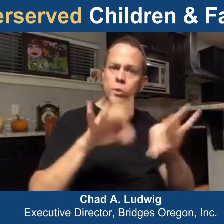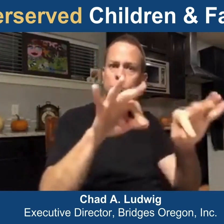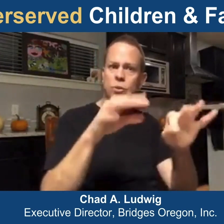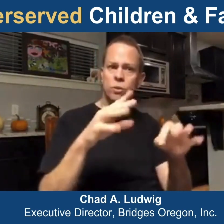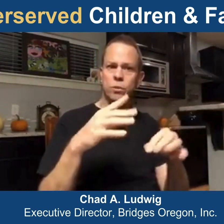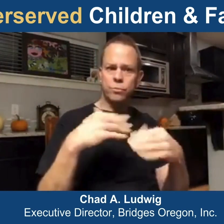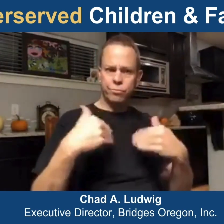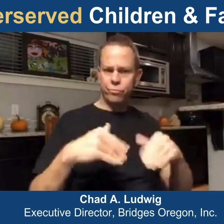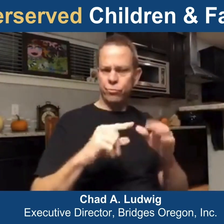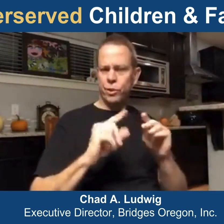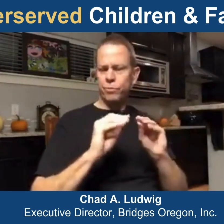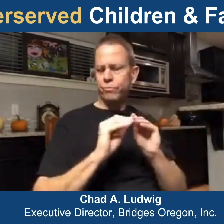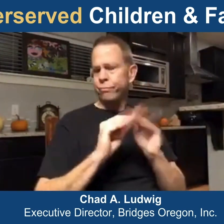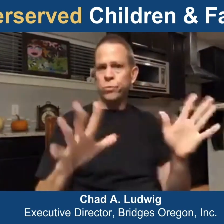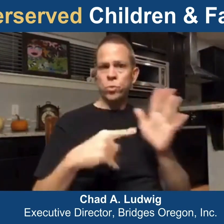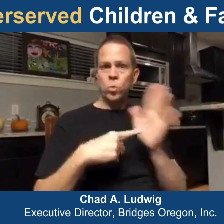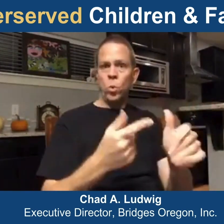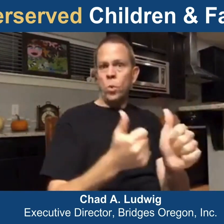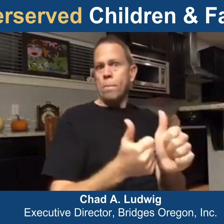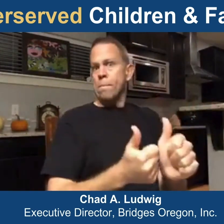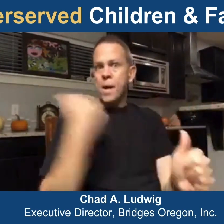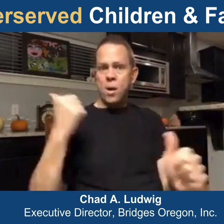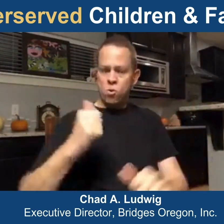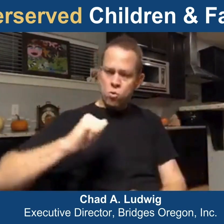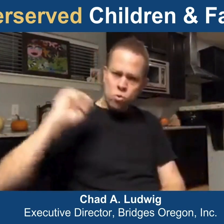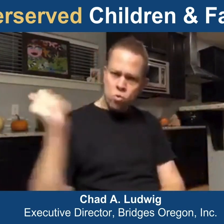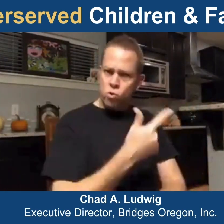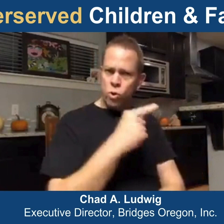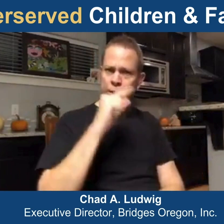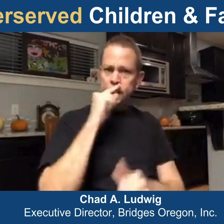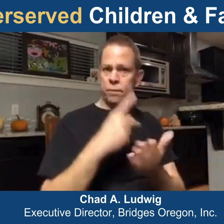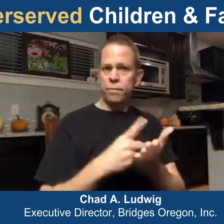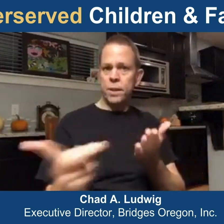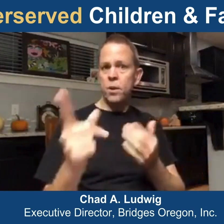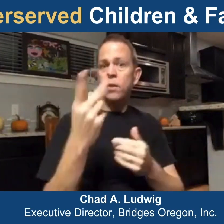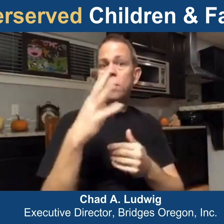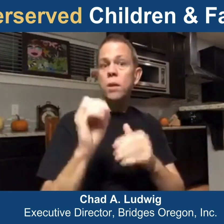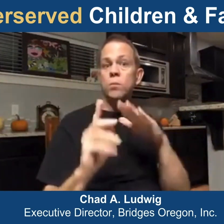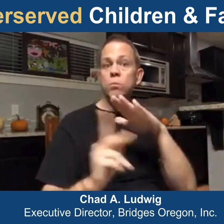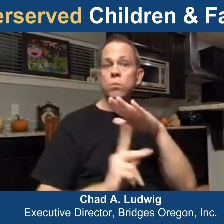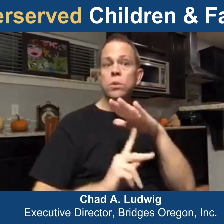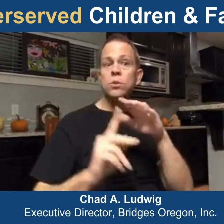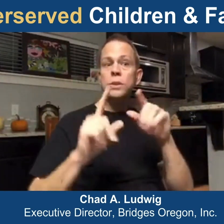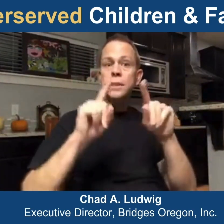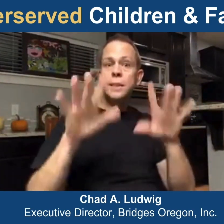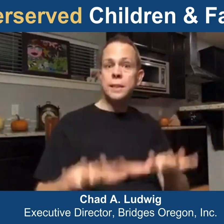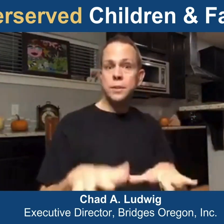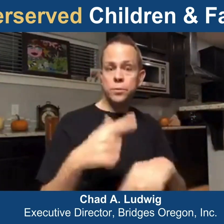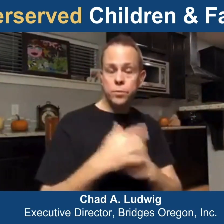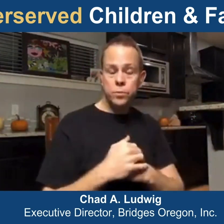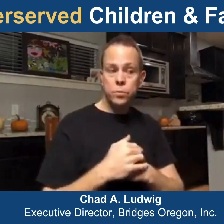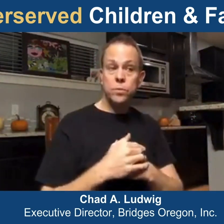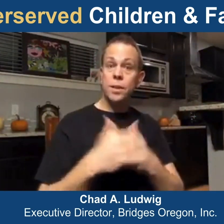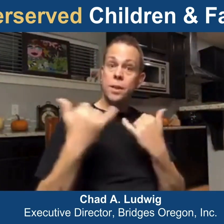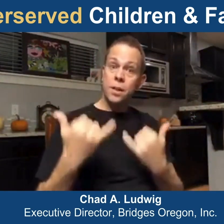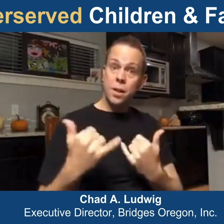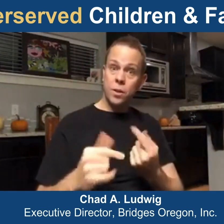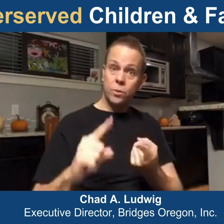In the area of language acquisition, it was blatantly clear they were all behind. All of the kids failed the kindergarten assessments.